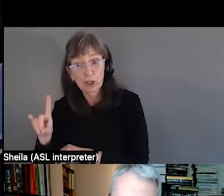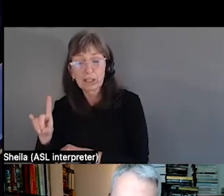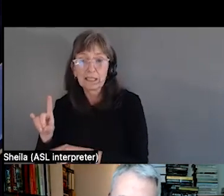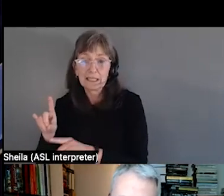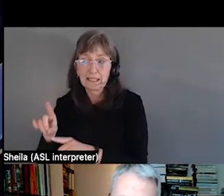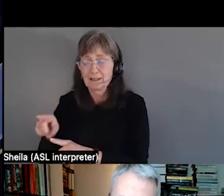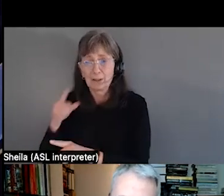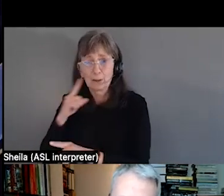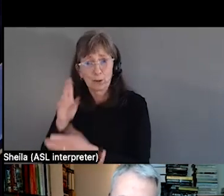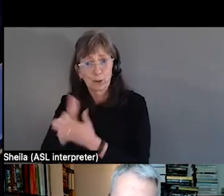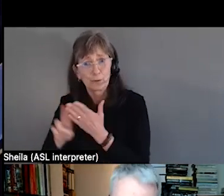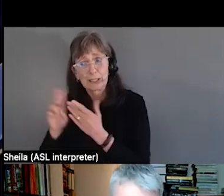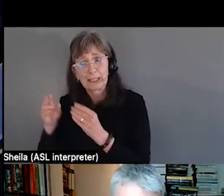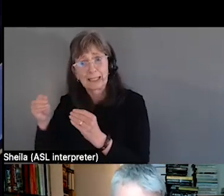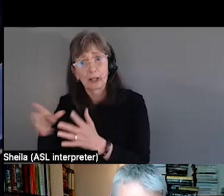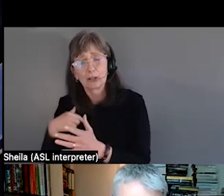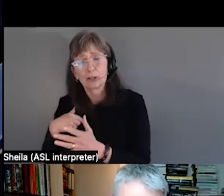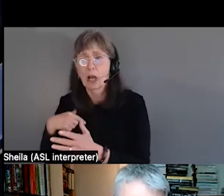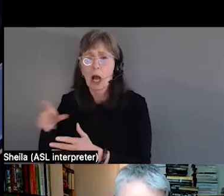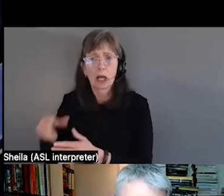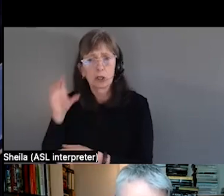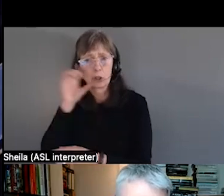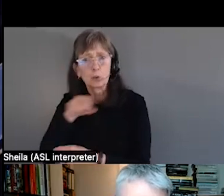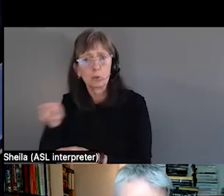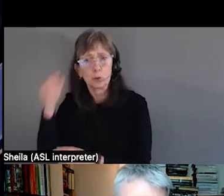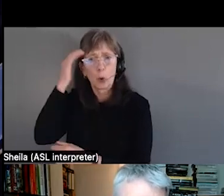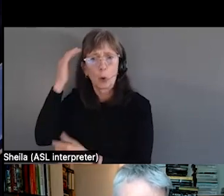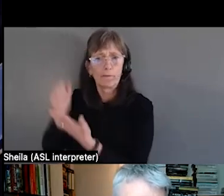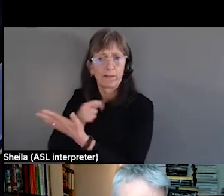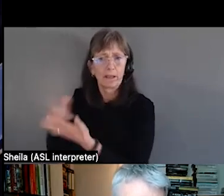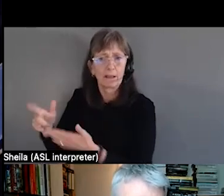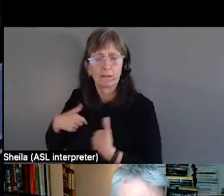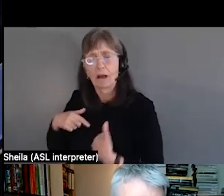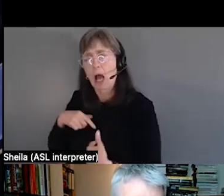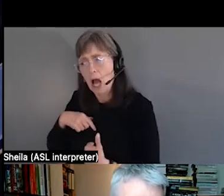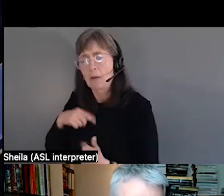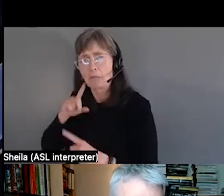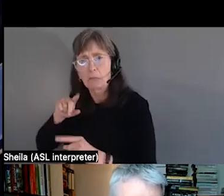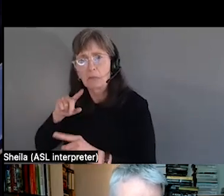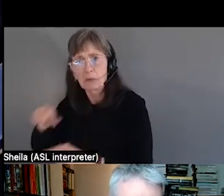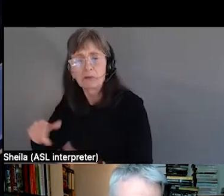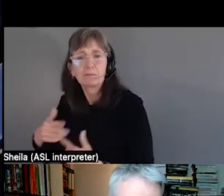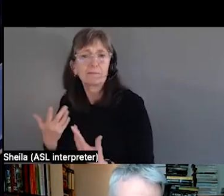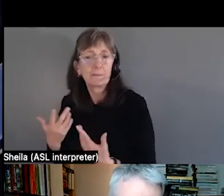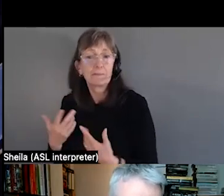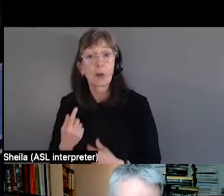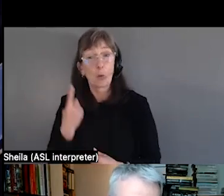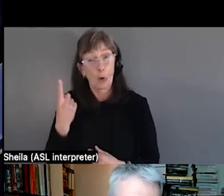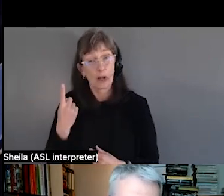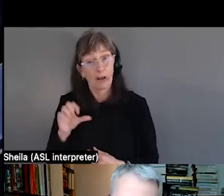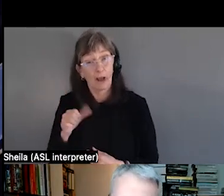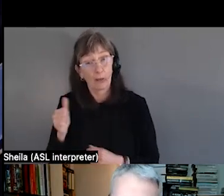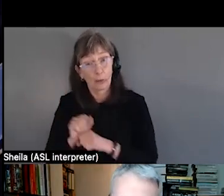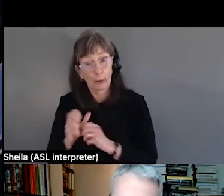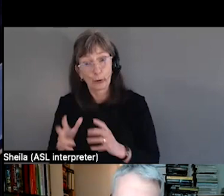expect you to kind of know the answer. In fact, a colleague said to me once, "The internet is